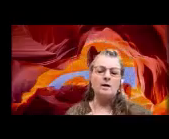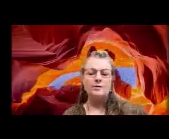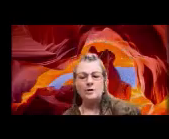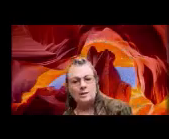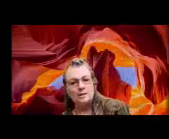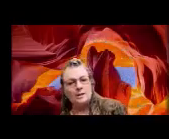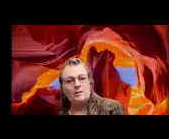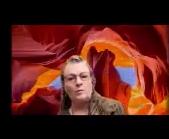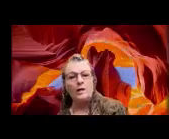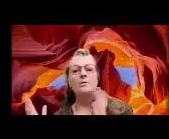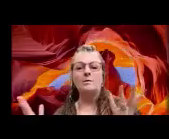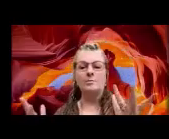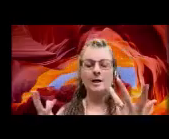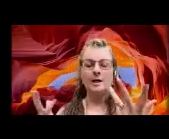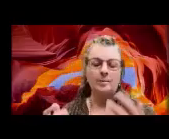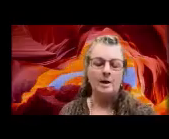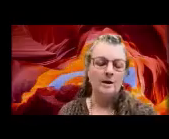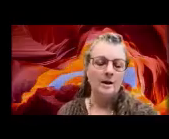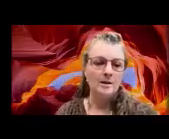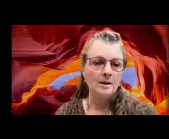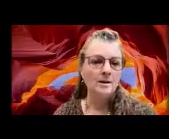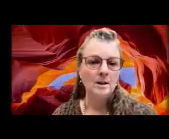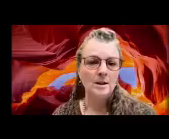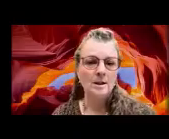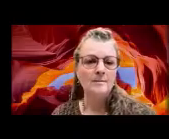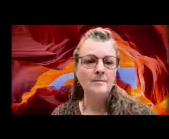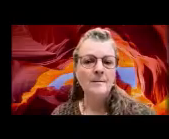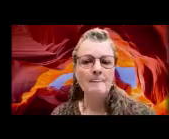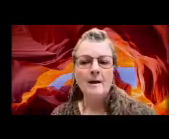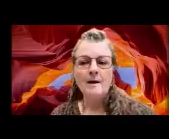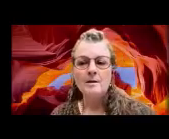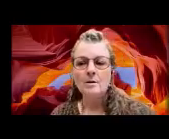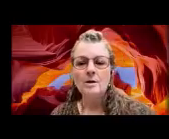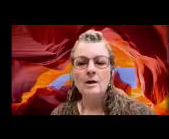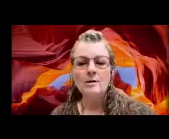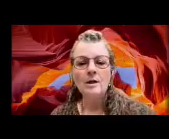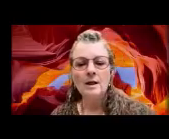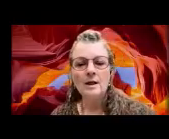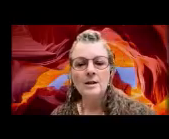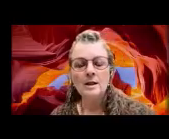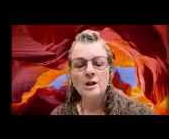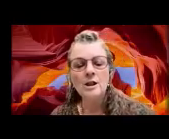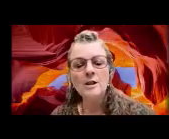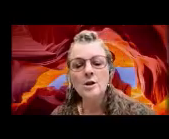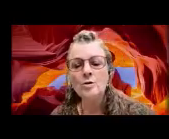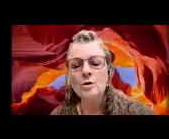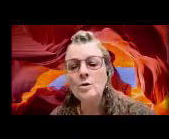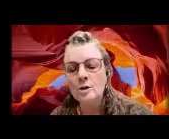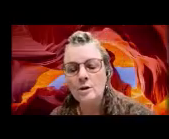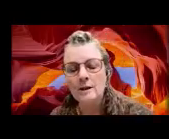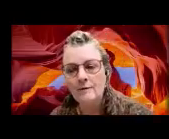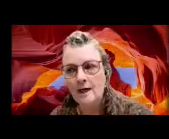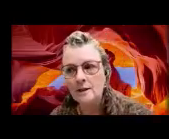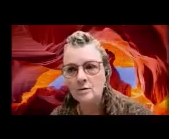other traits that we would pick up on as a clinician. So the other thing I get is, like, she's so social. In fact, she's